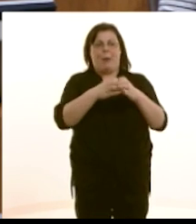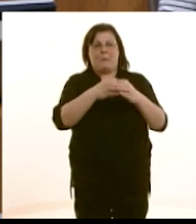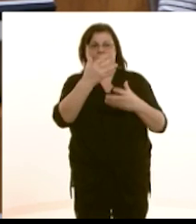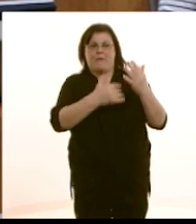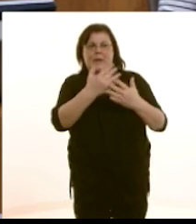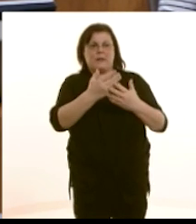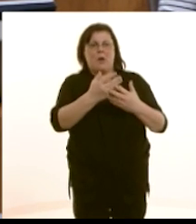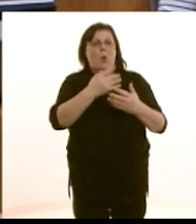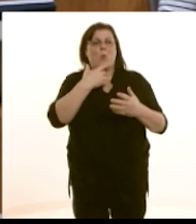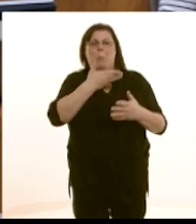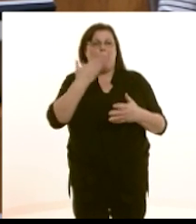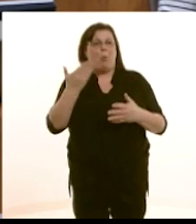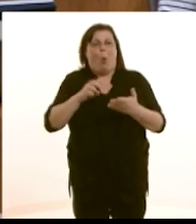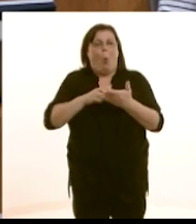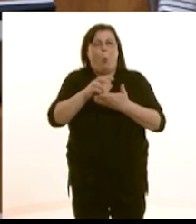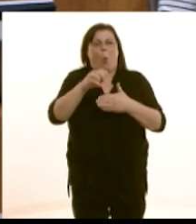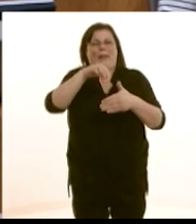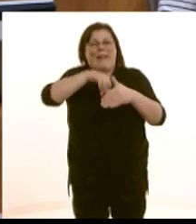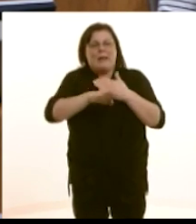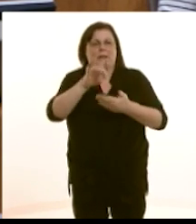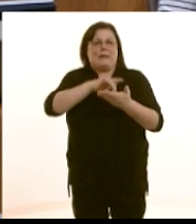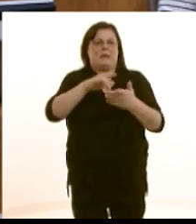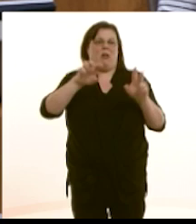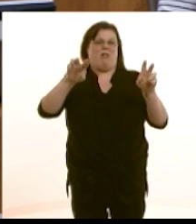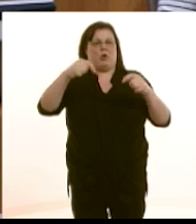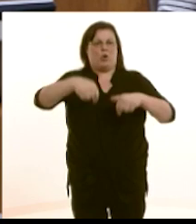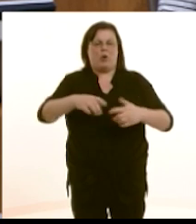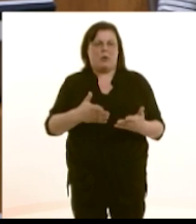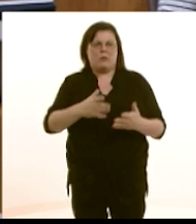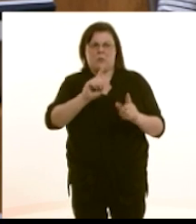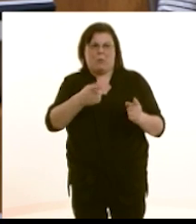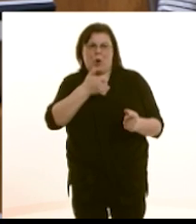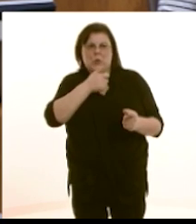use walk-in centresówe donít have walk-in centresóas a way of making our figures appear